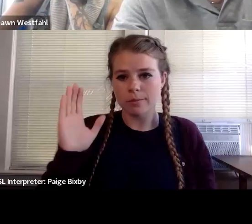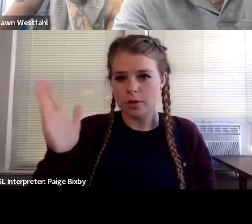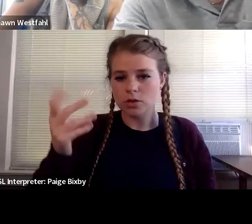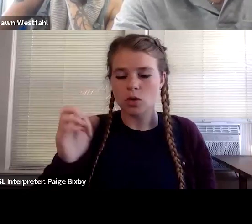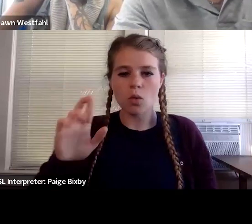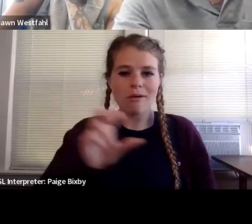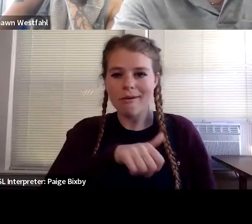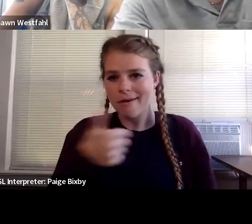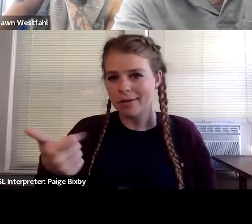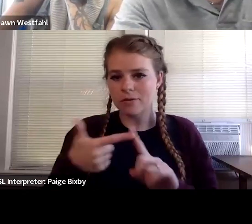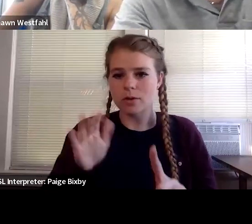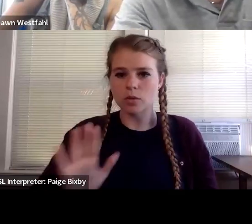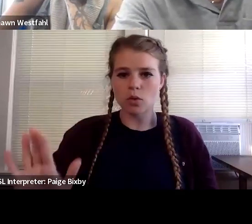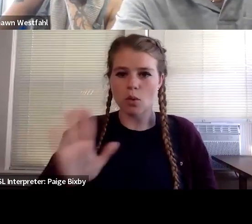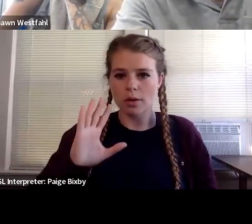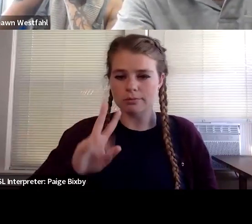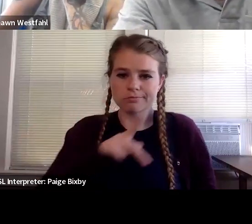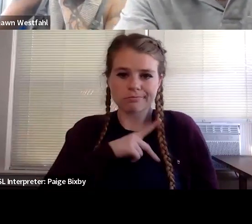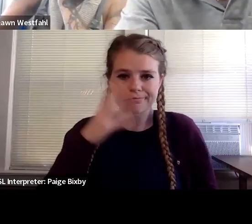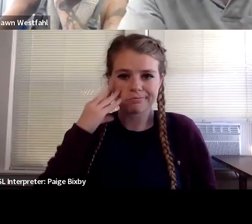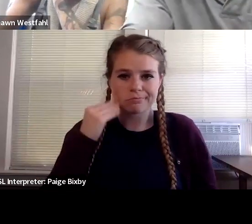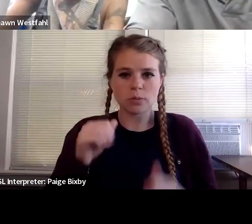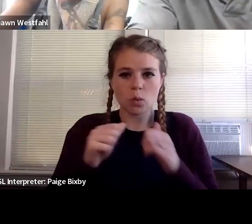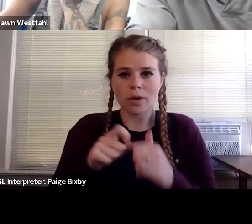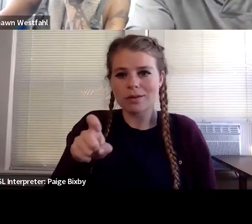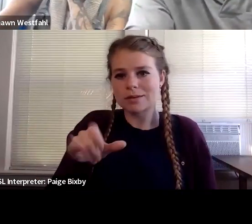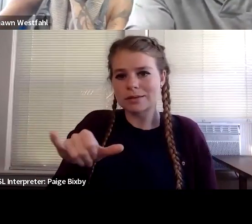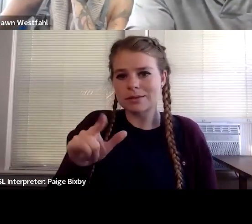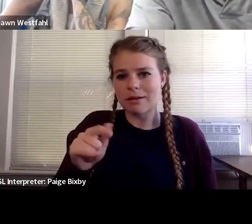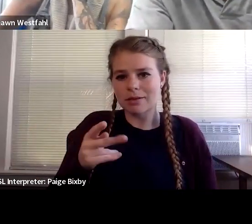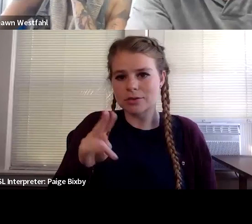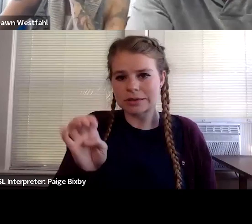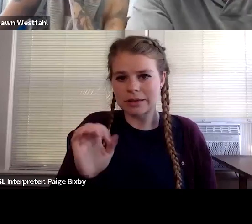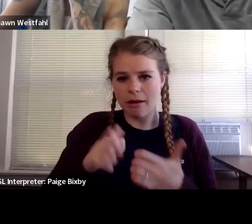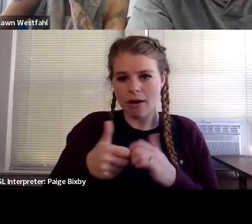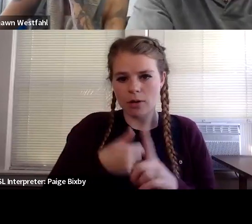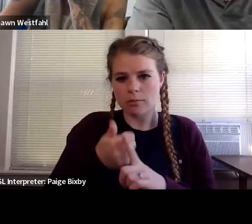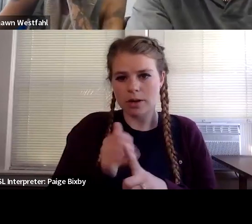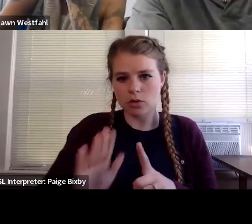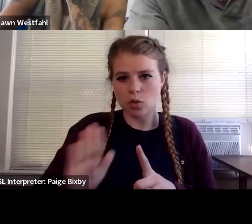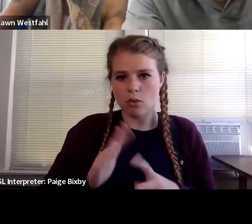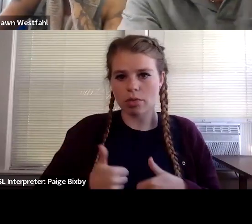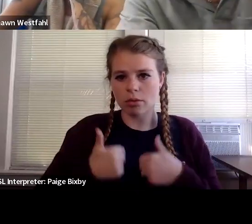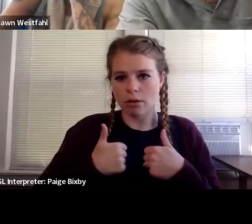about your own personal experience with xylazine and how it has impacted you. I'll turn it over, and you can just,